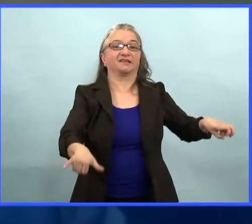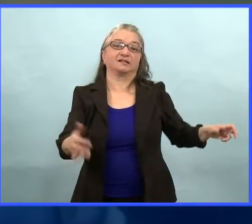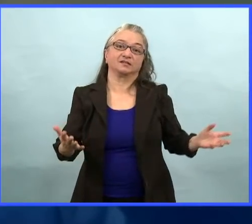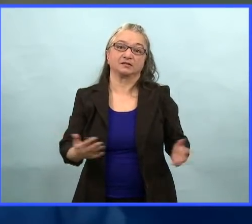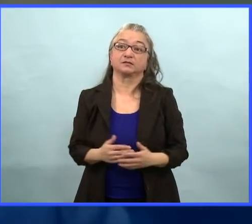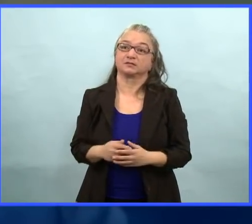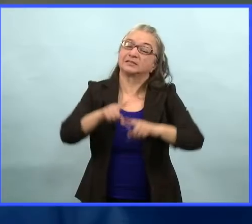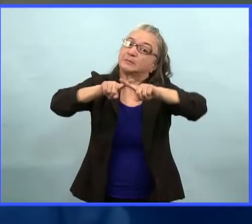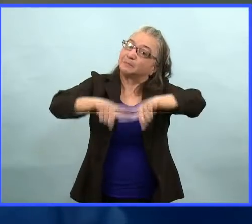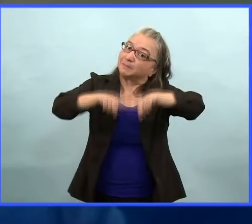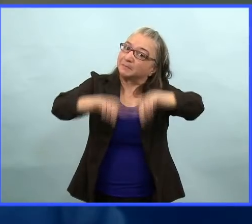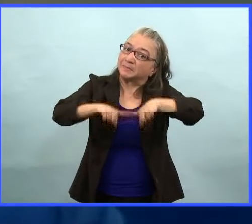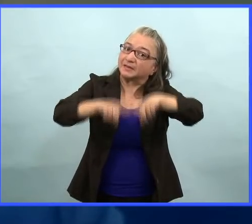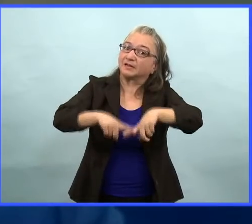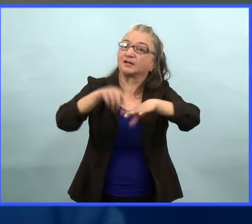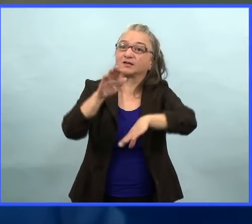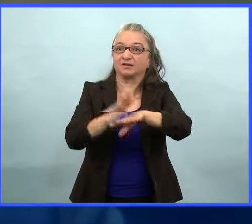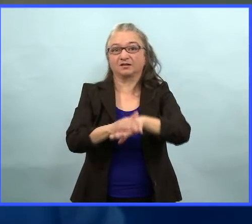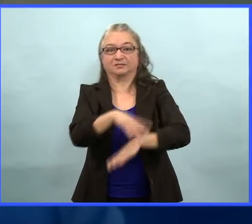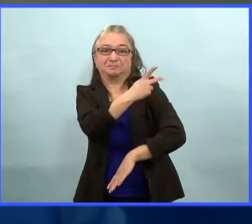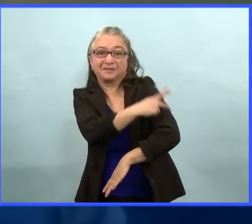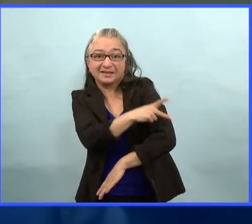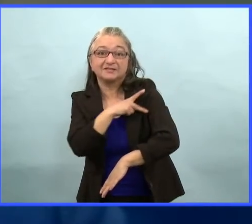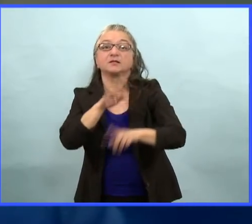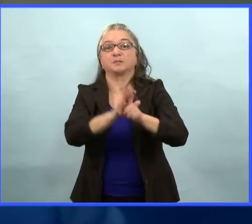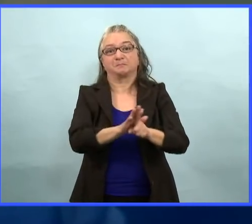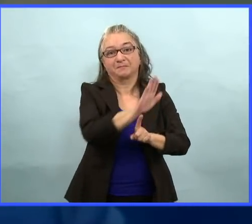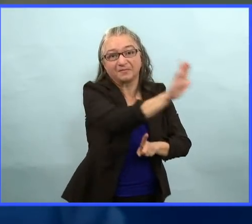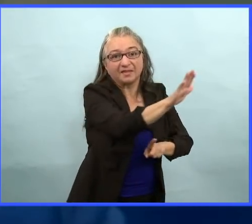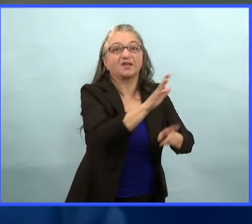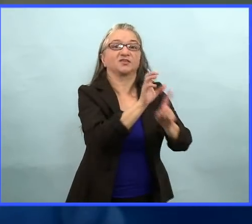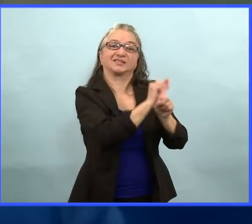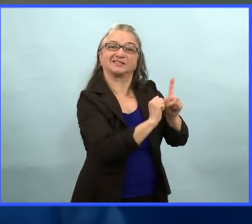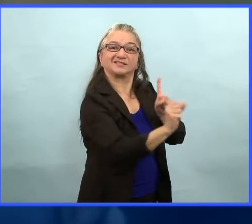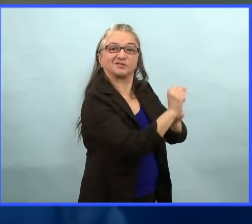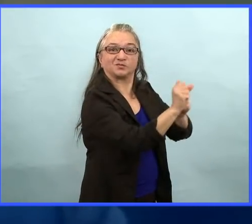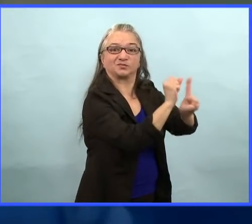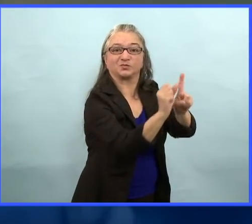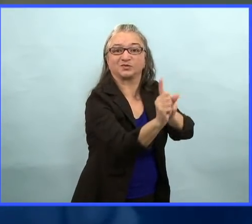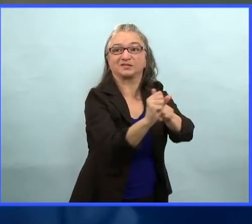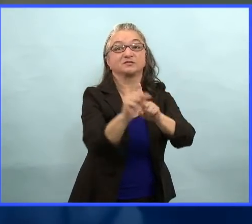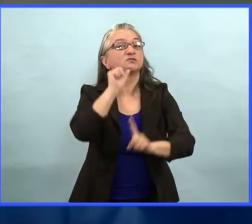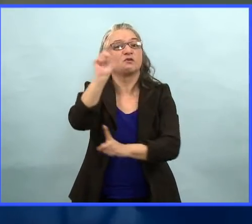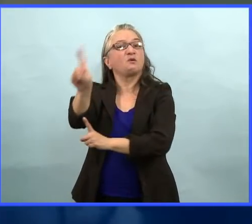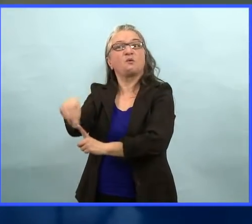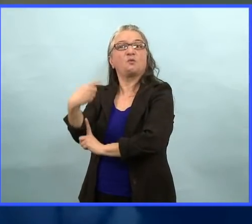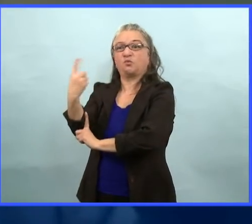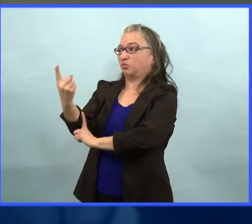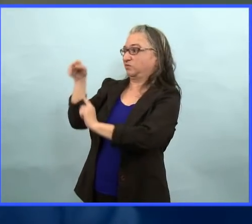system not necessarily to do with with acute care only so it is about operational effectiveness and